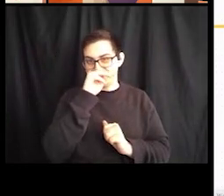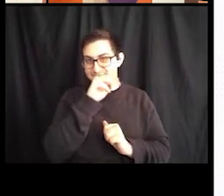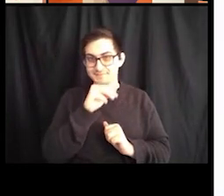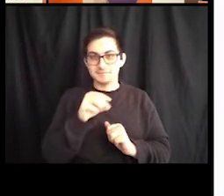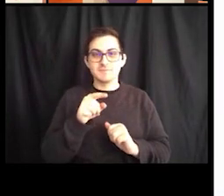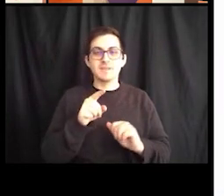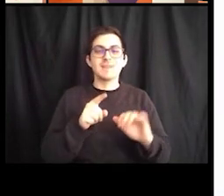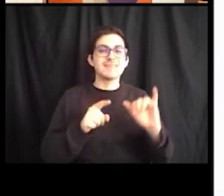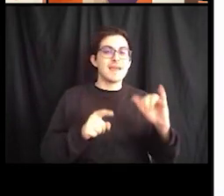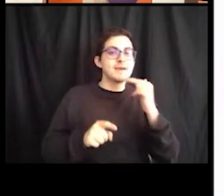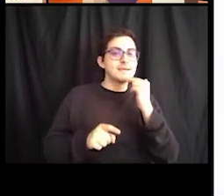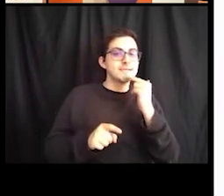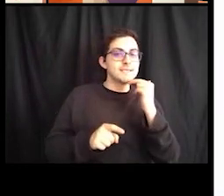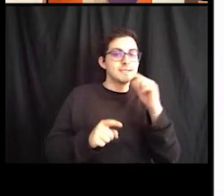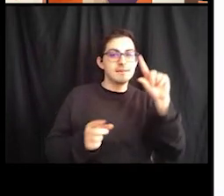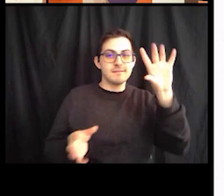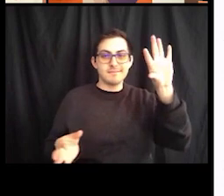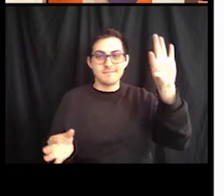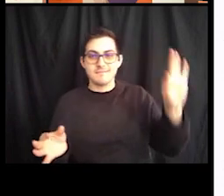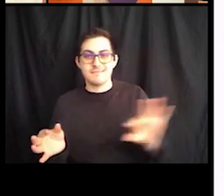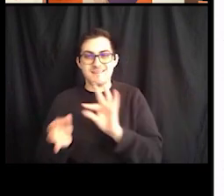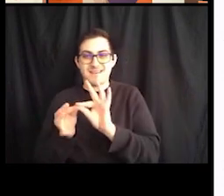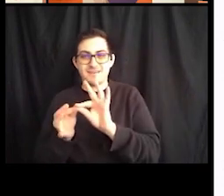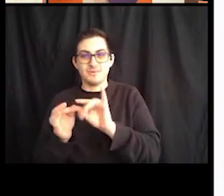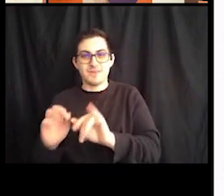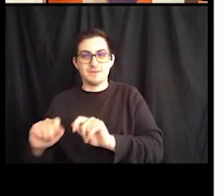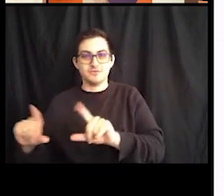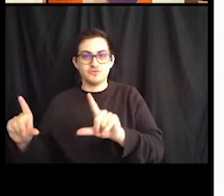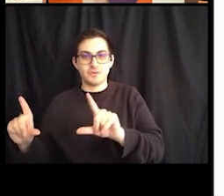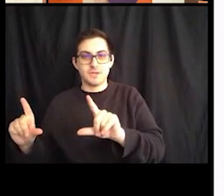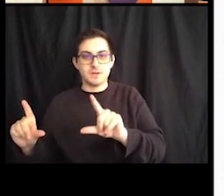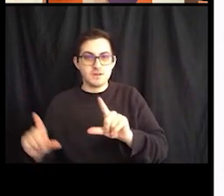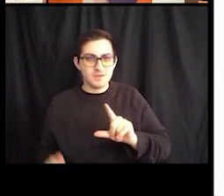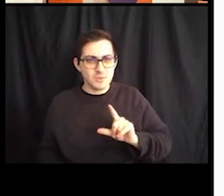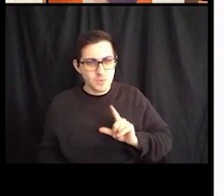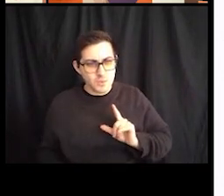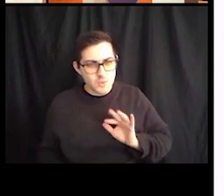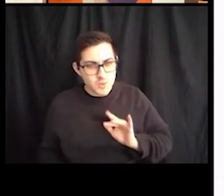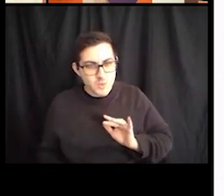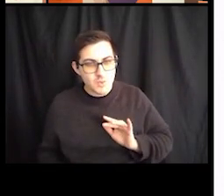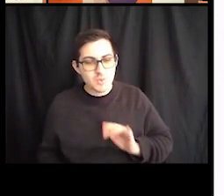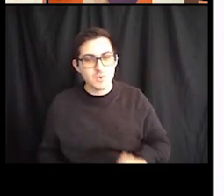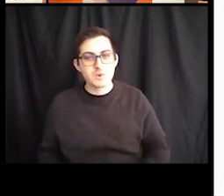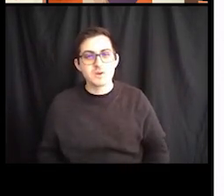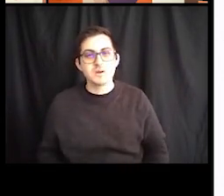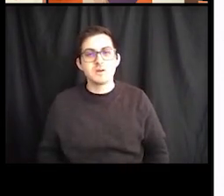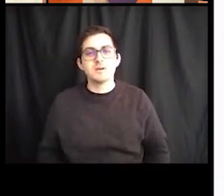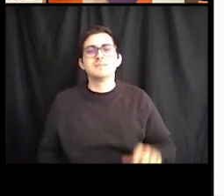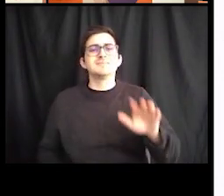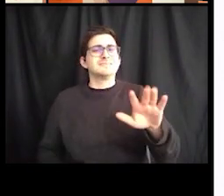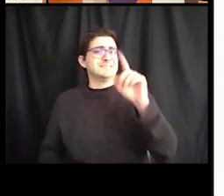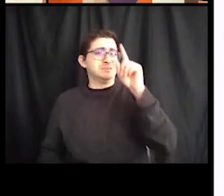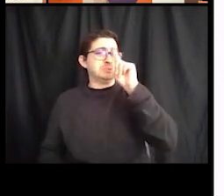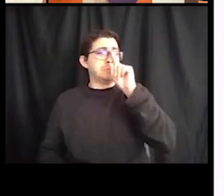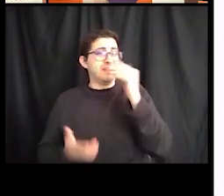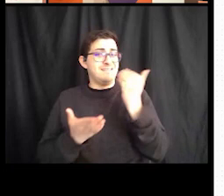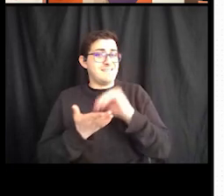There you go. Those are some great tips, Alice. OK once again, we do a quick summary for our audience? Absolutely.